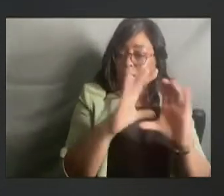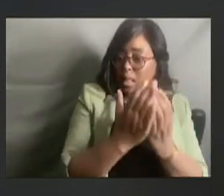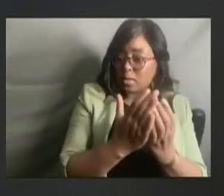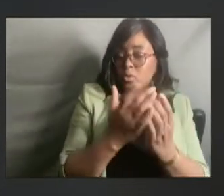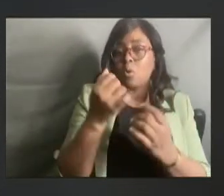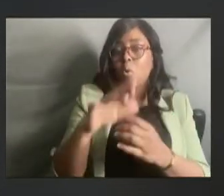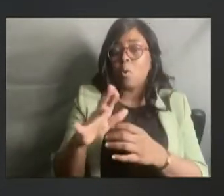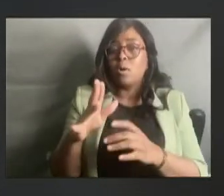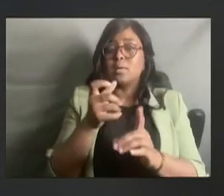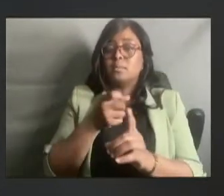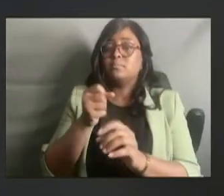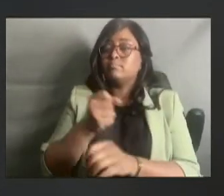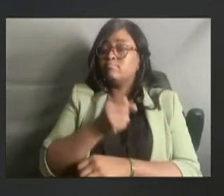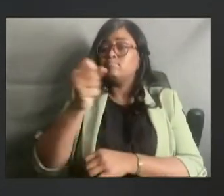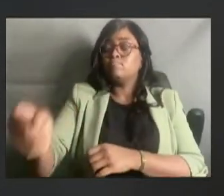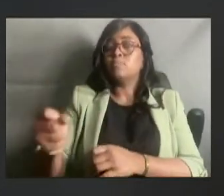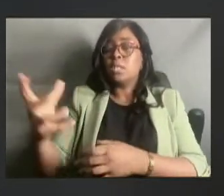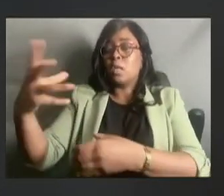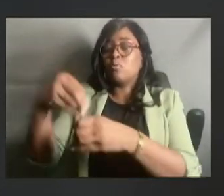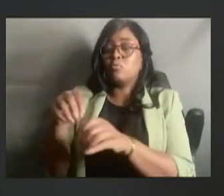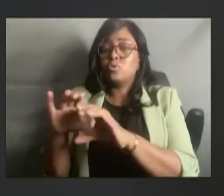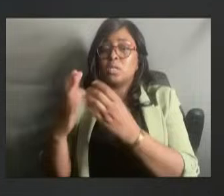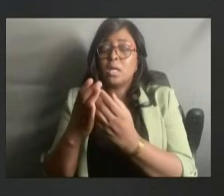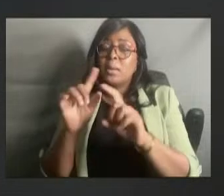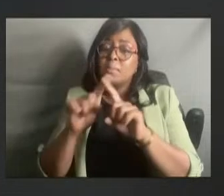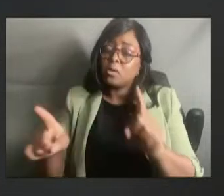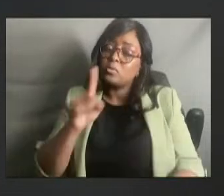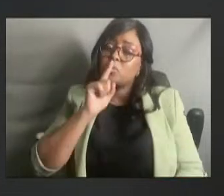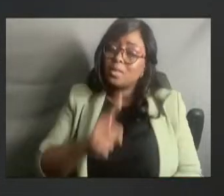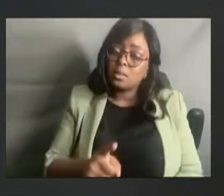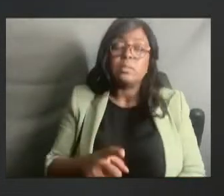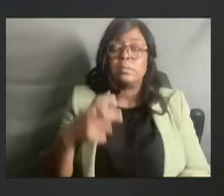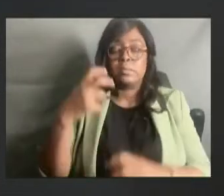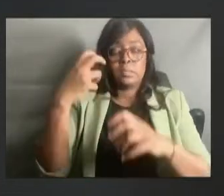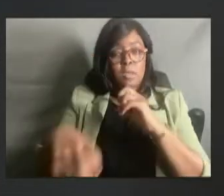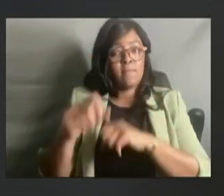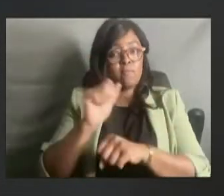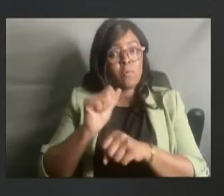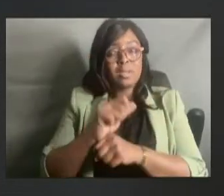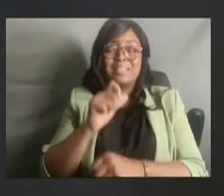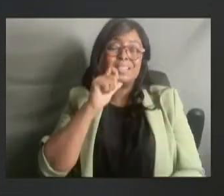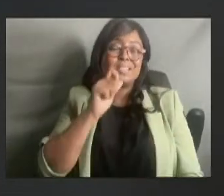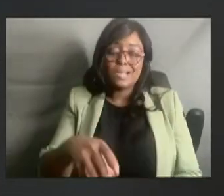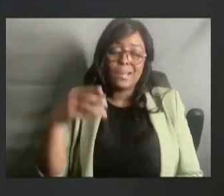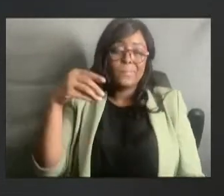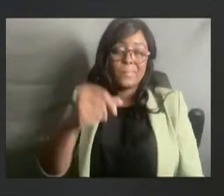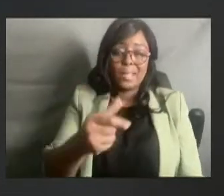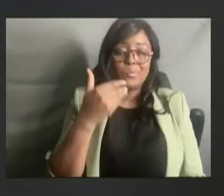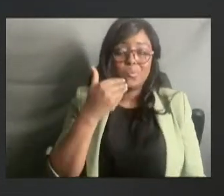to some self-contained classes, or maybe they're assigned to an